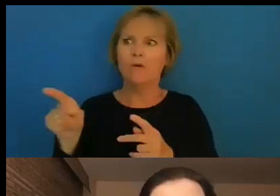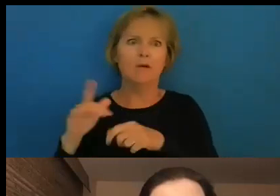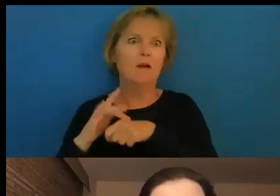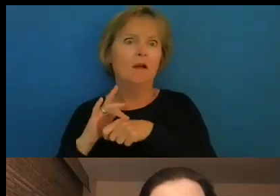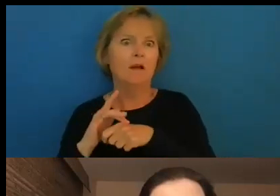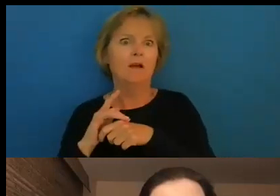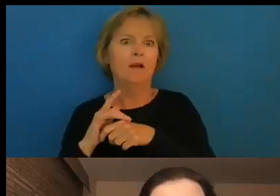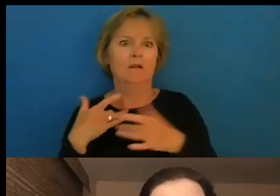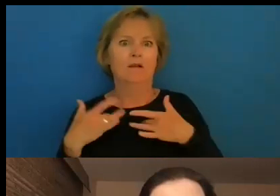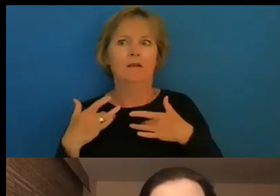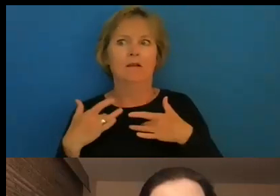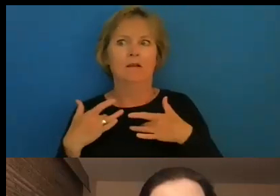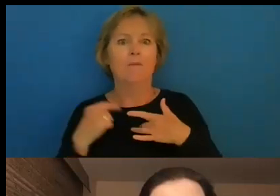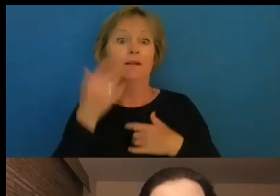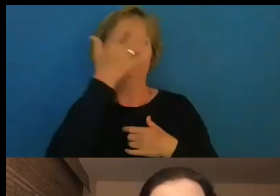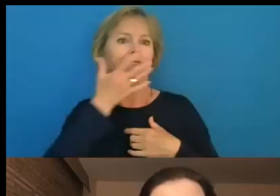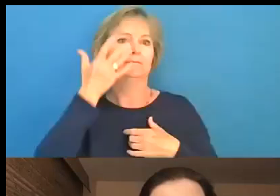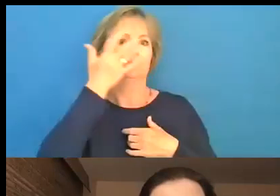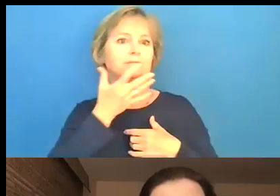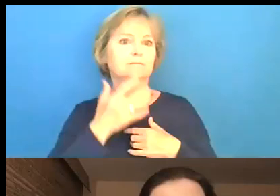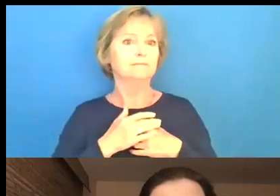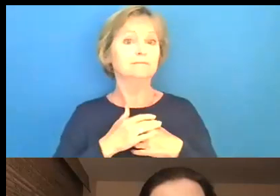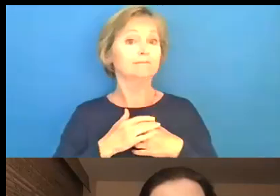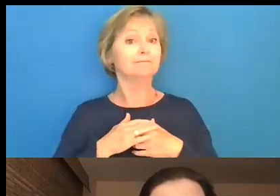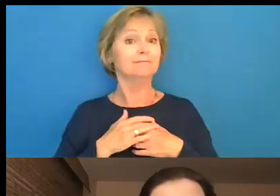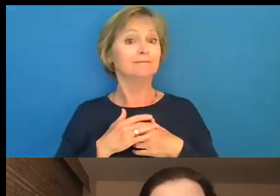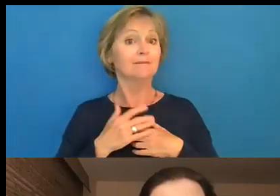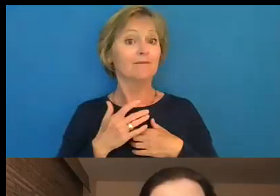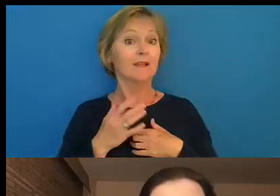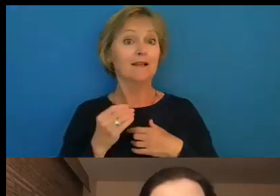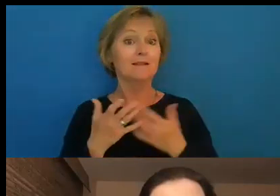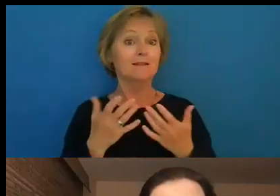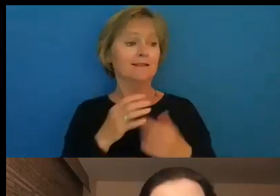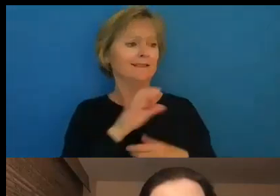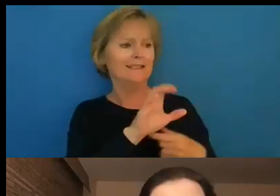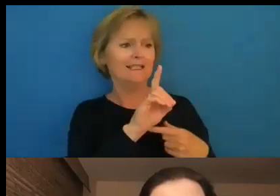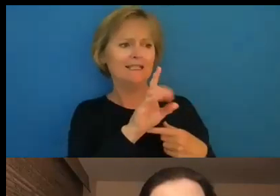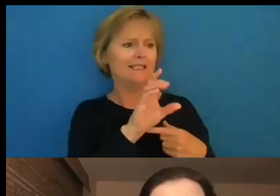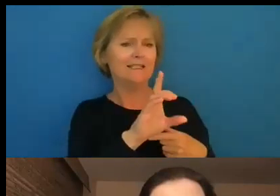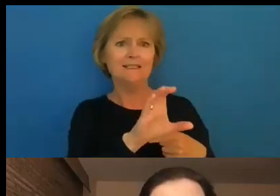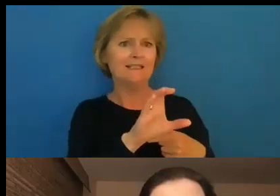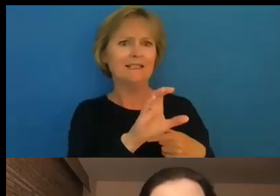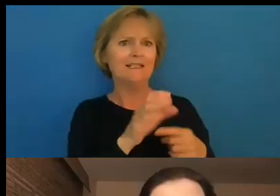aesthetics, you know, because there's nothing that the CDC has put out that says, you know,